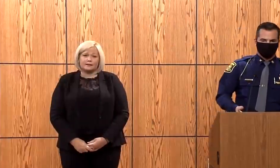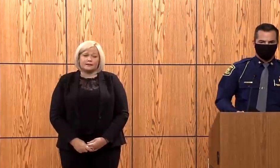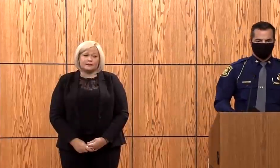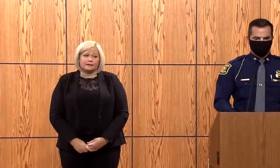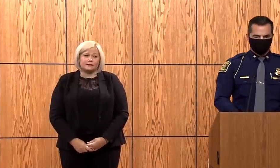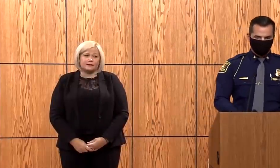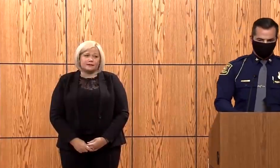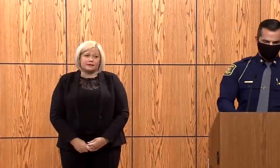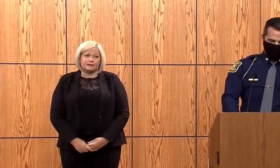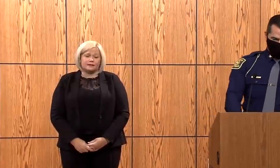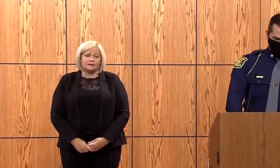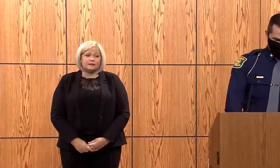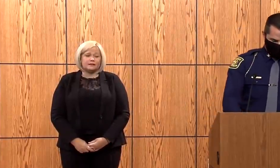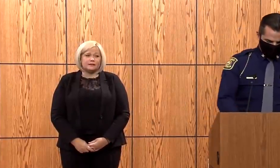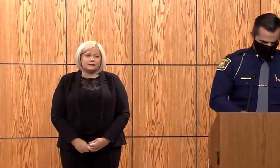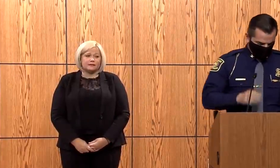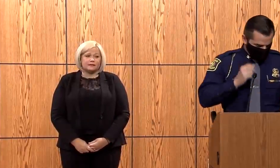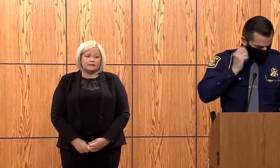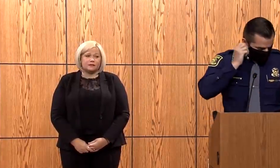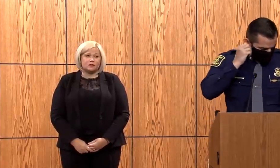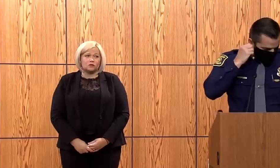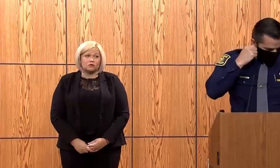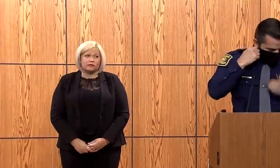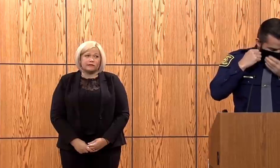MICHIGAN STATE POLICE, COLONEL JOE GASPER.